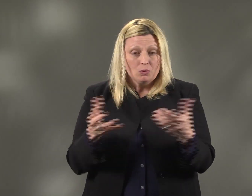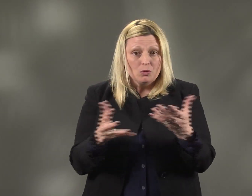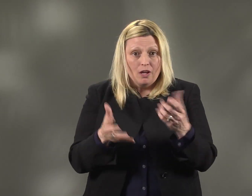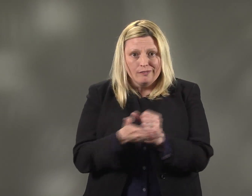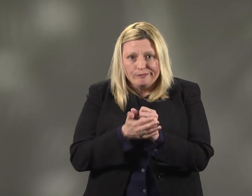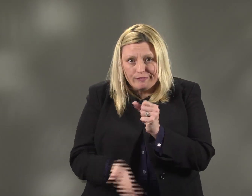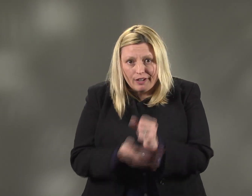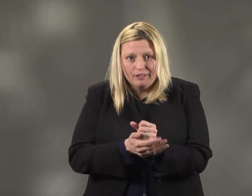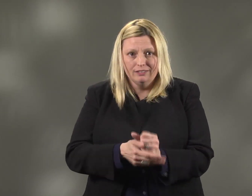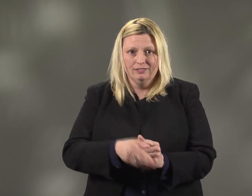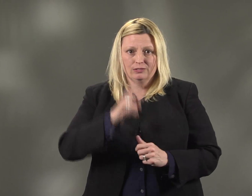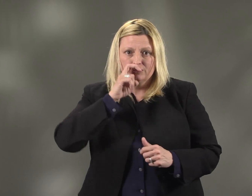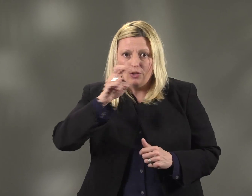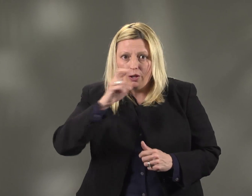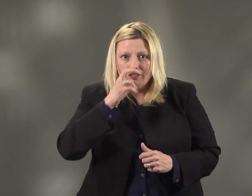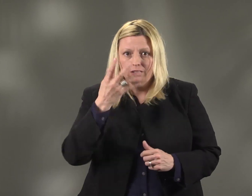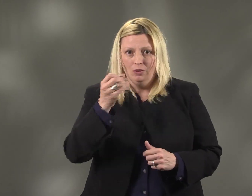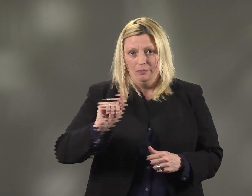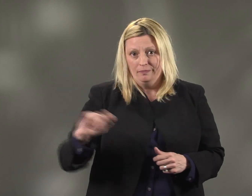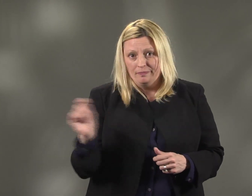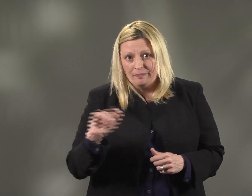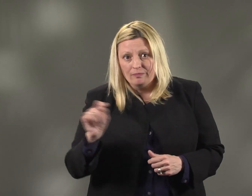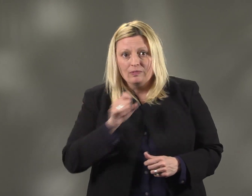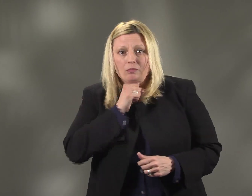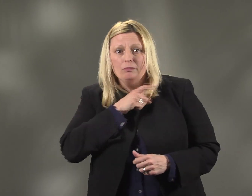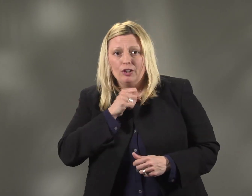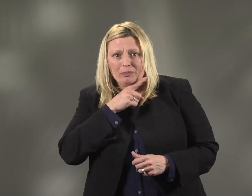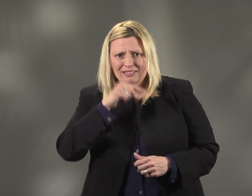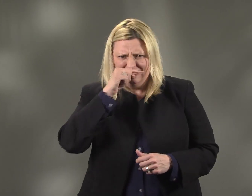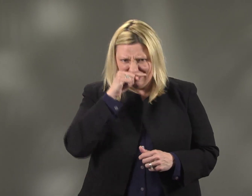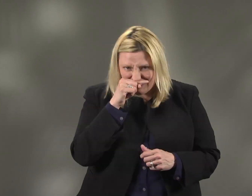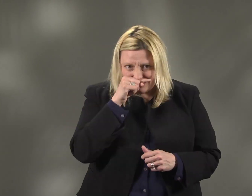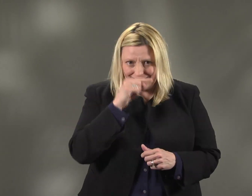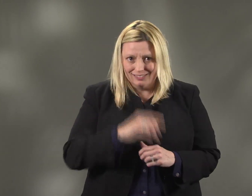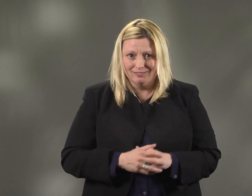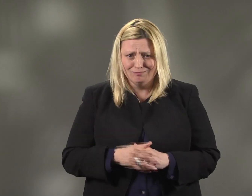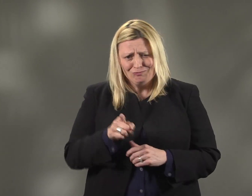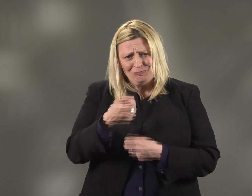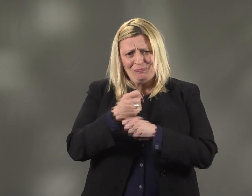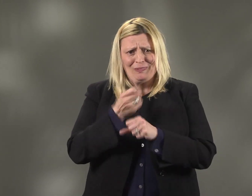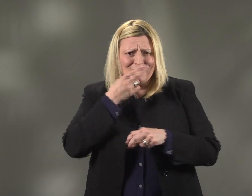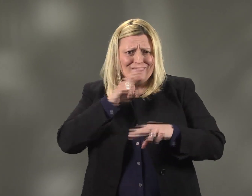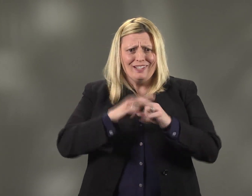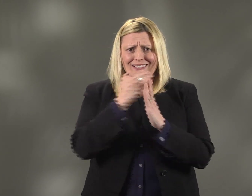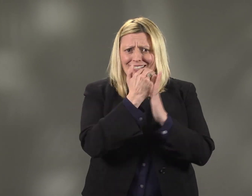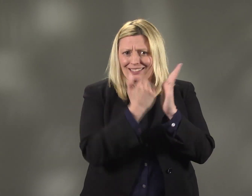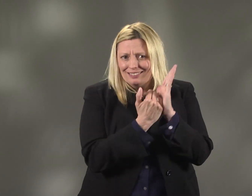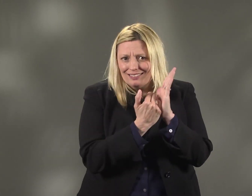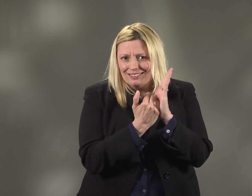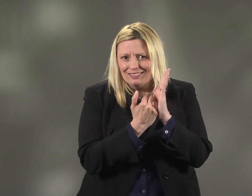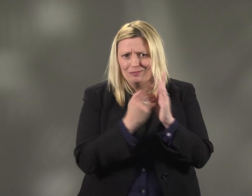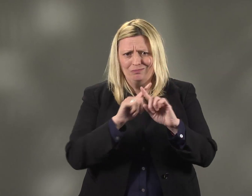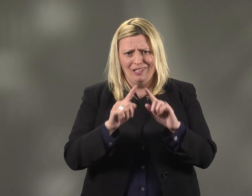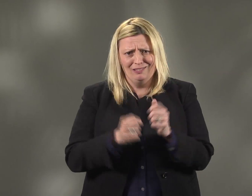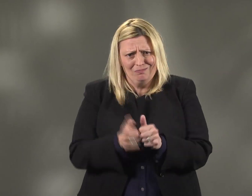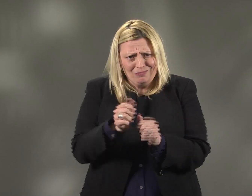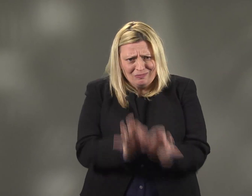This includes farting, snoring, going to the bathroom, burping and sneezing. She made it a fun lesson,